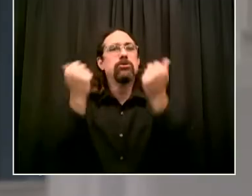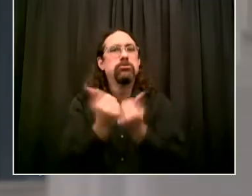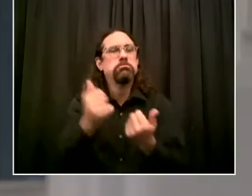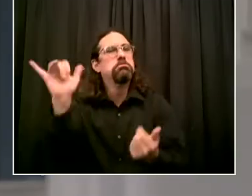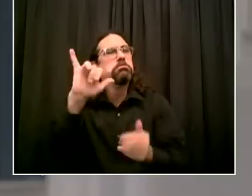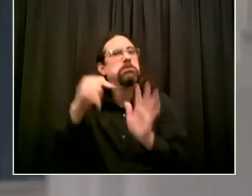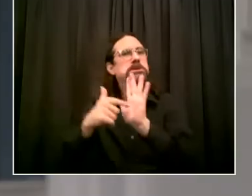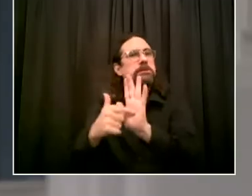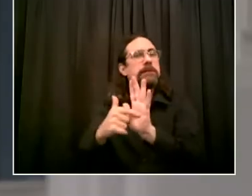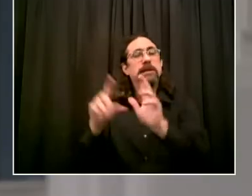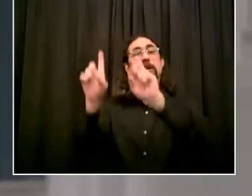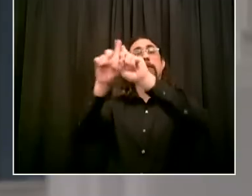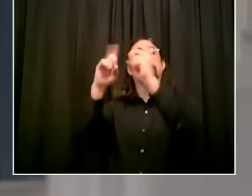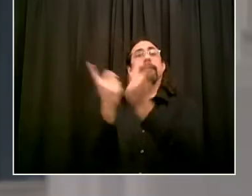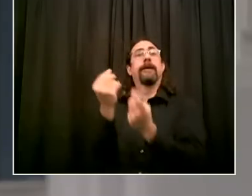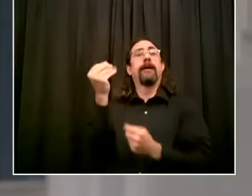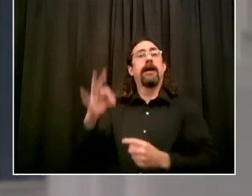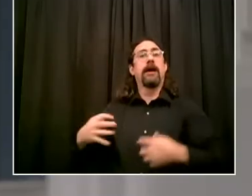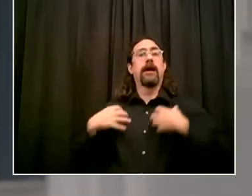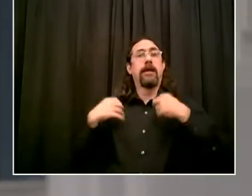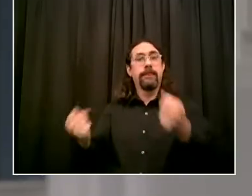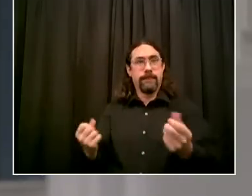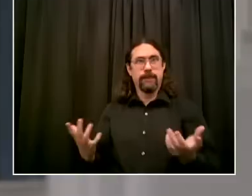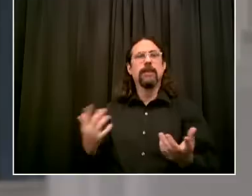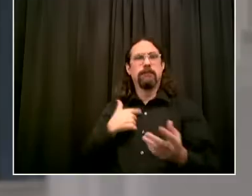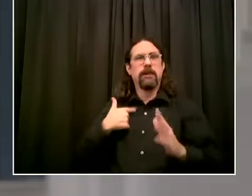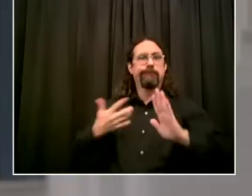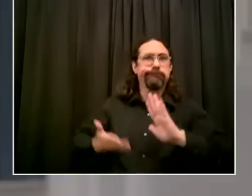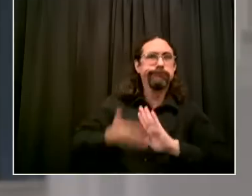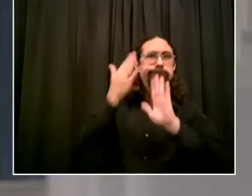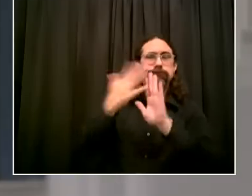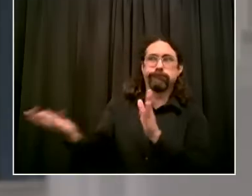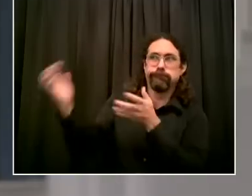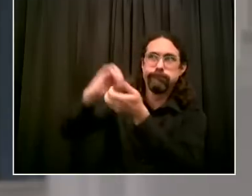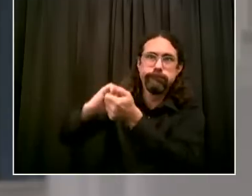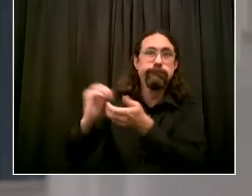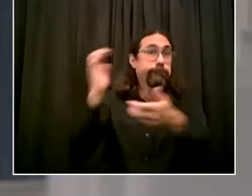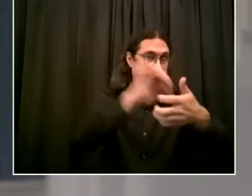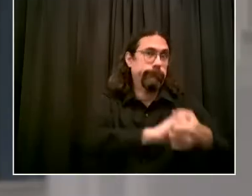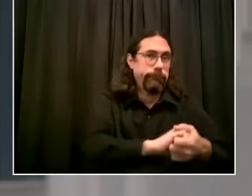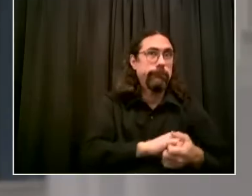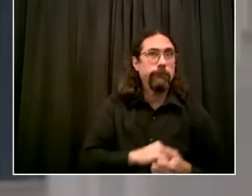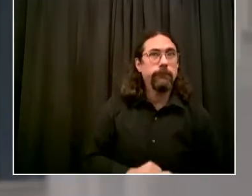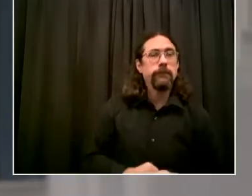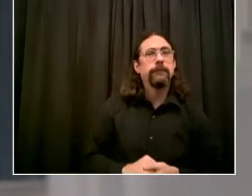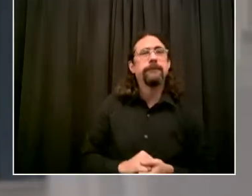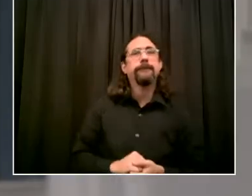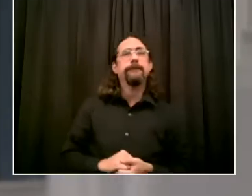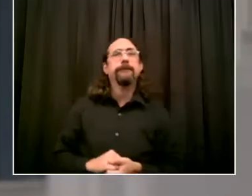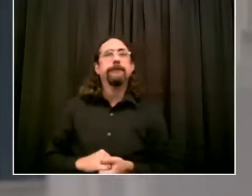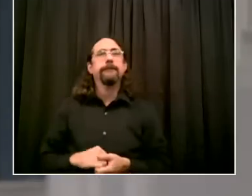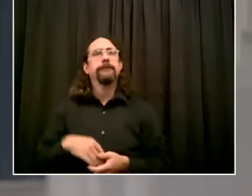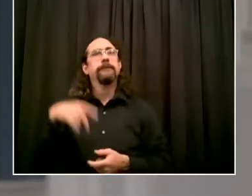SERVICES. WE ARE CONDUCTING THEM IN SPANISH AND CANTONESE